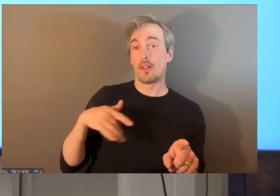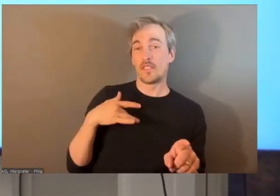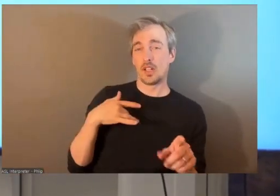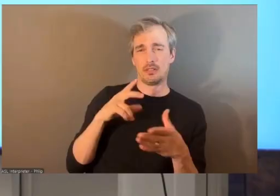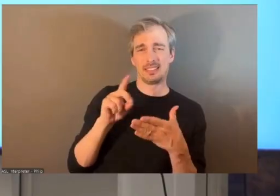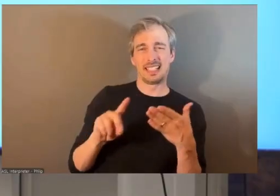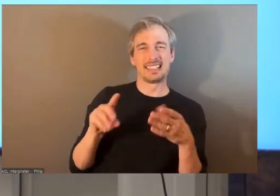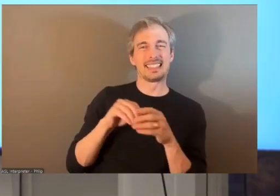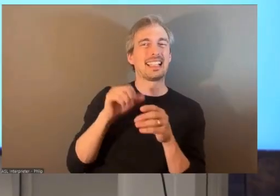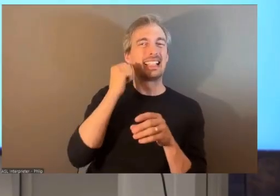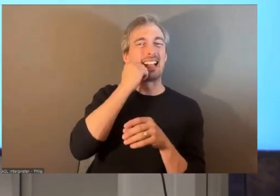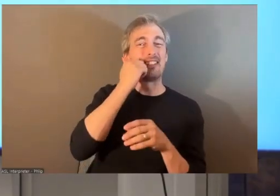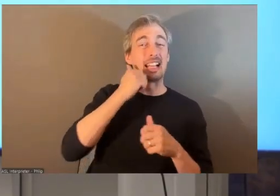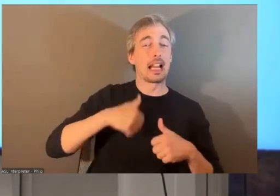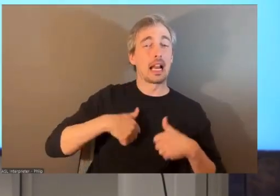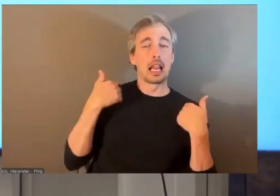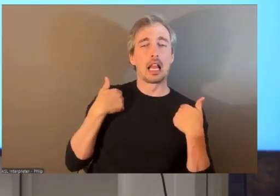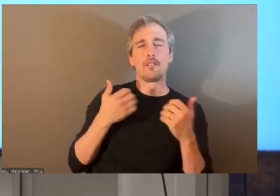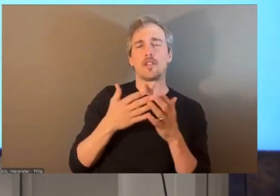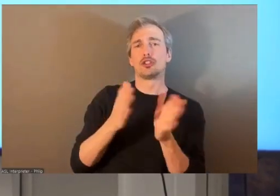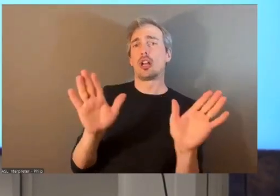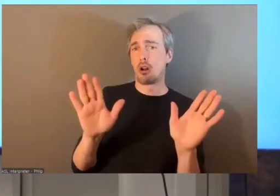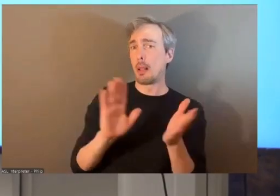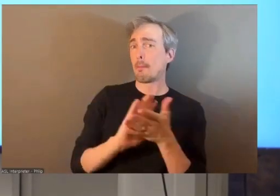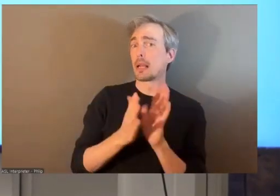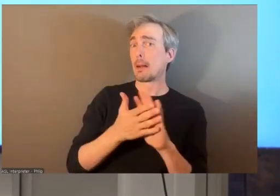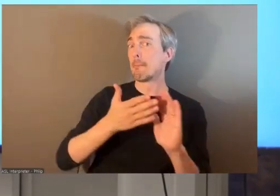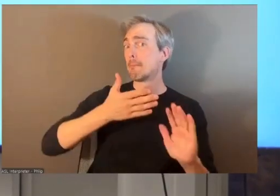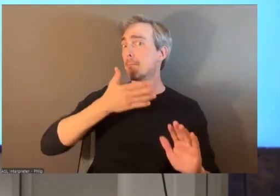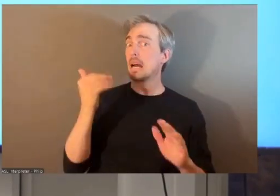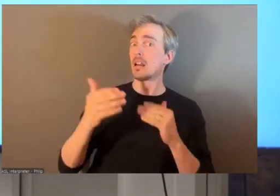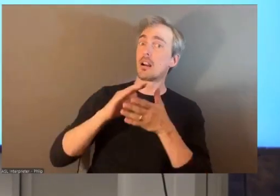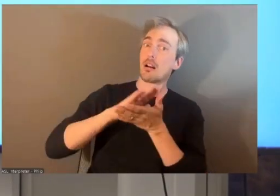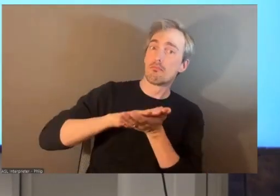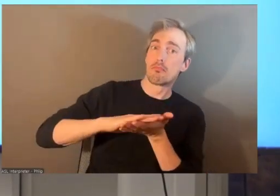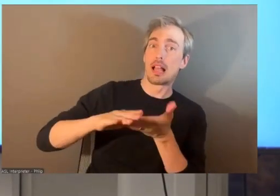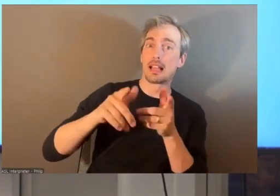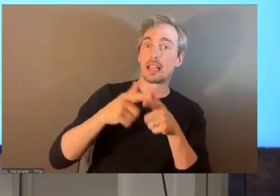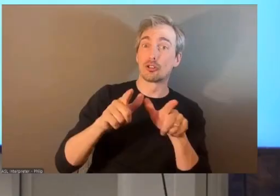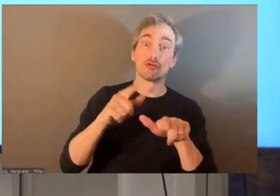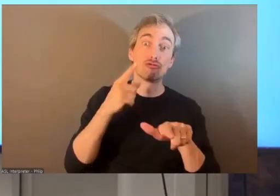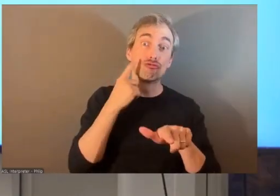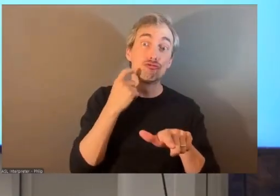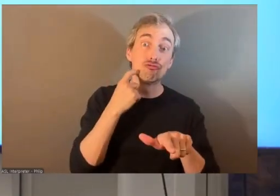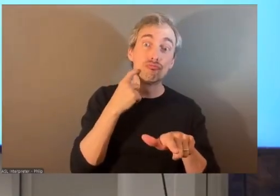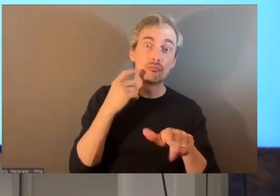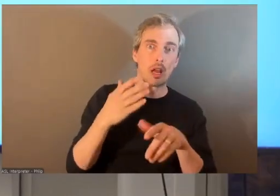language, in the last years, like -- are things improving in the space? Okay.